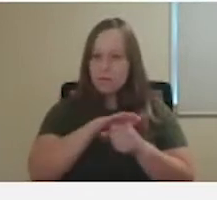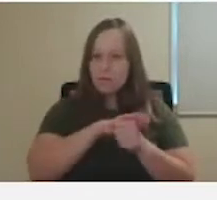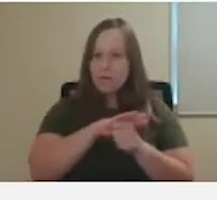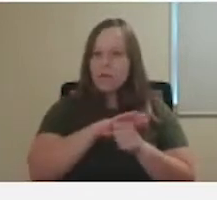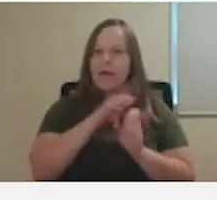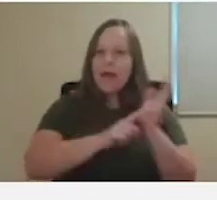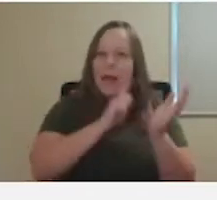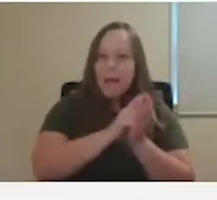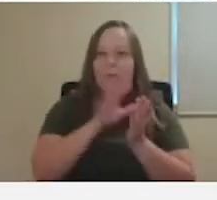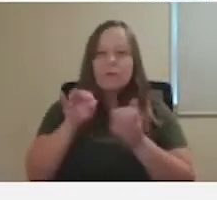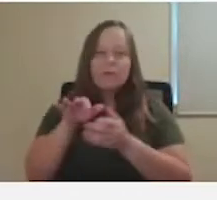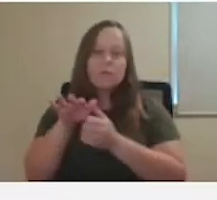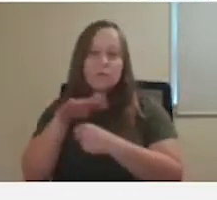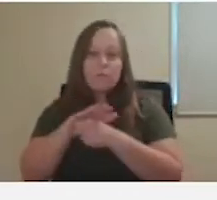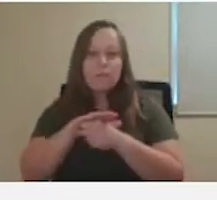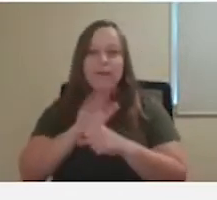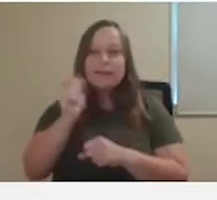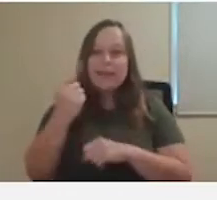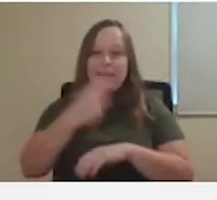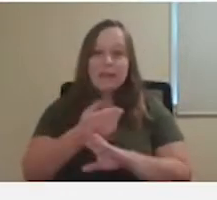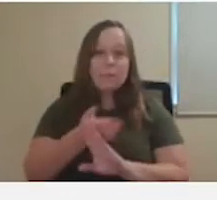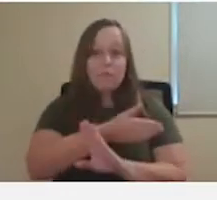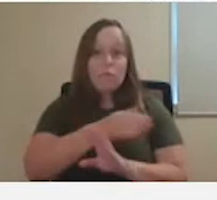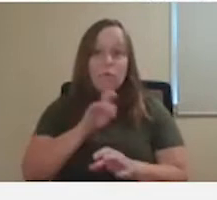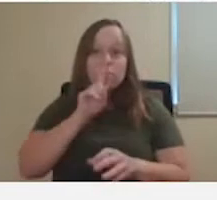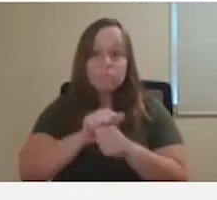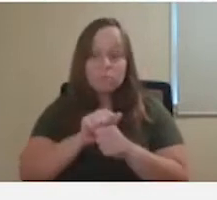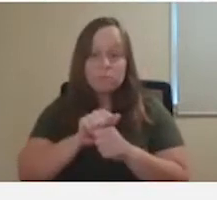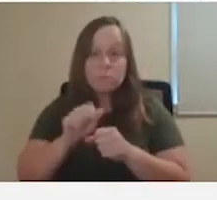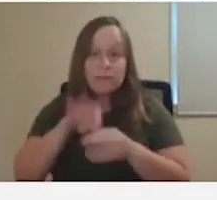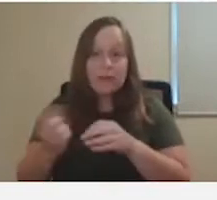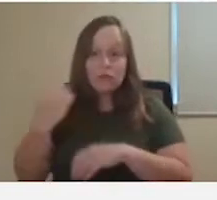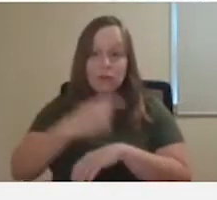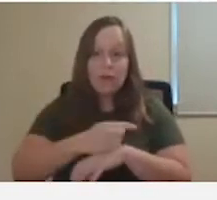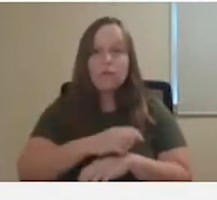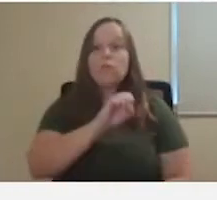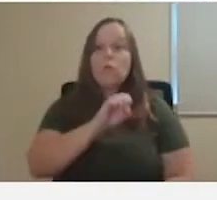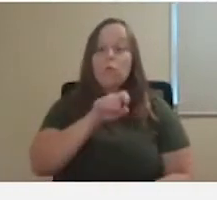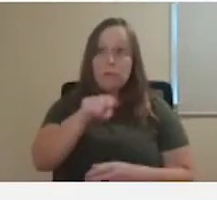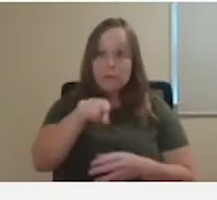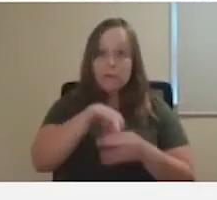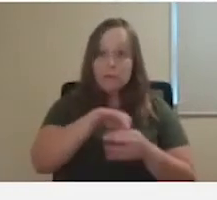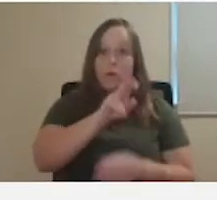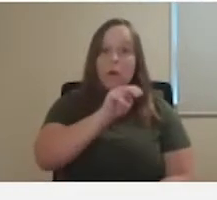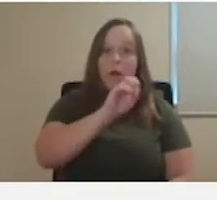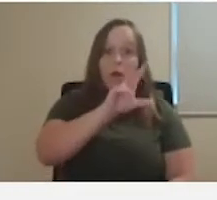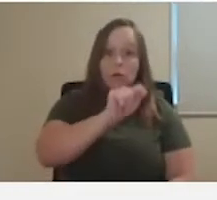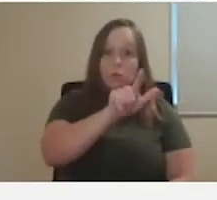are open 10 days prior to the election-- so from October 24 to November 1.